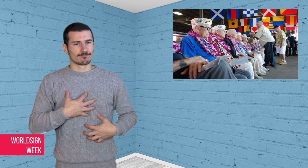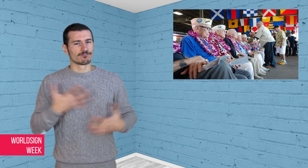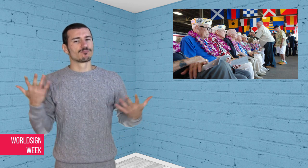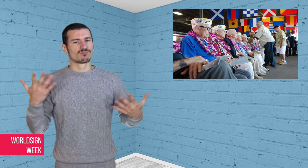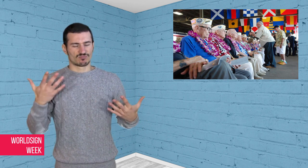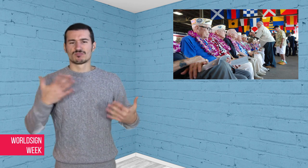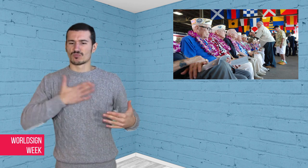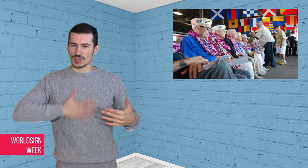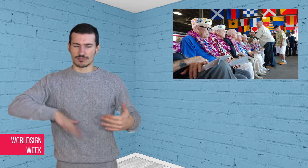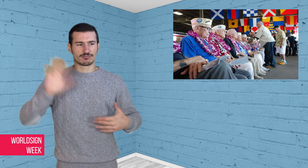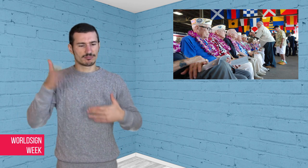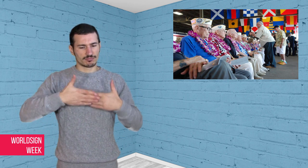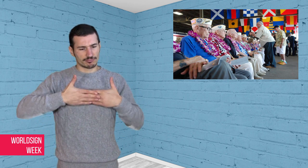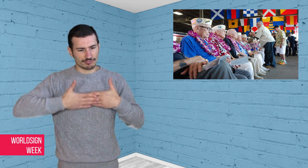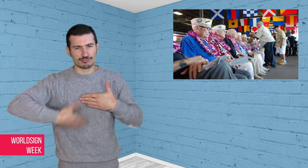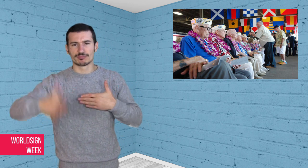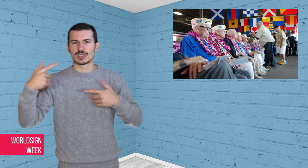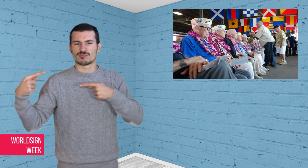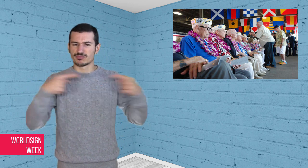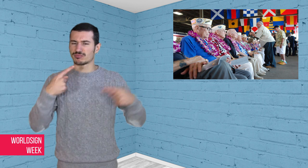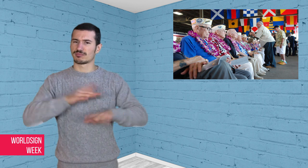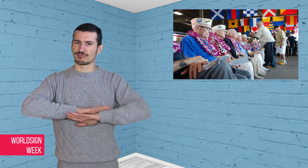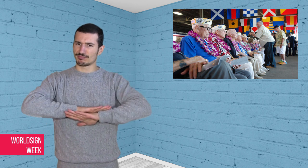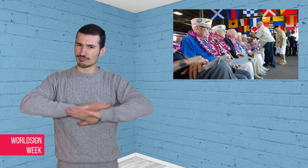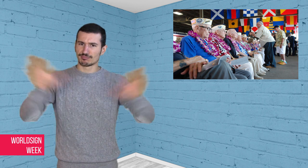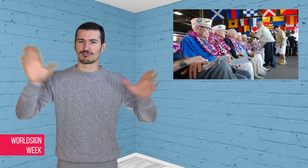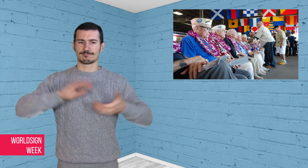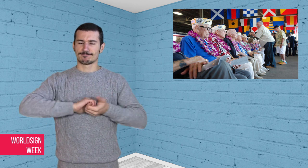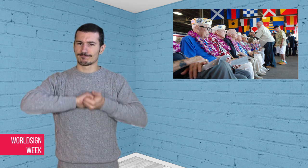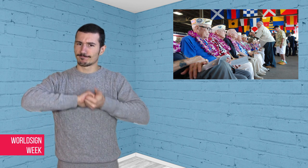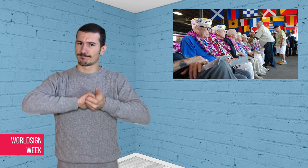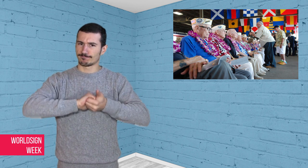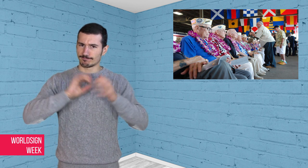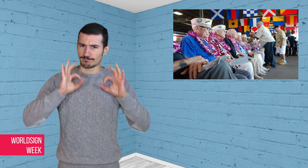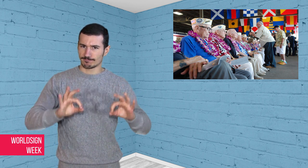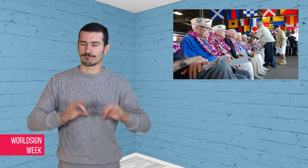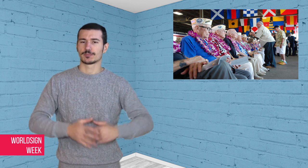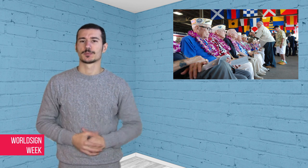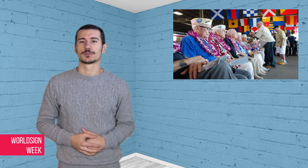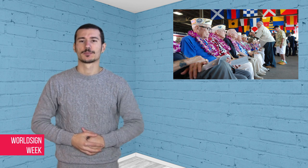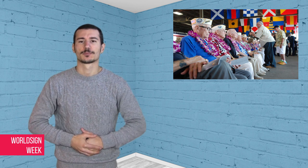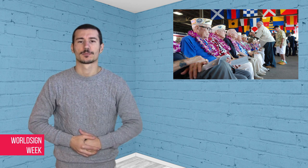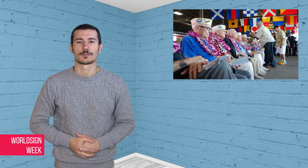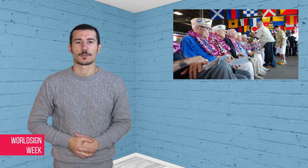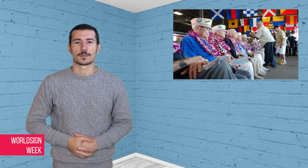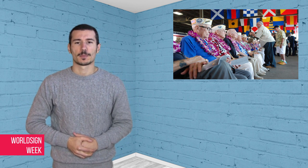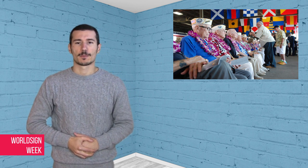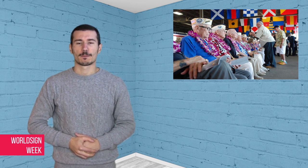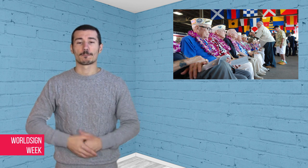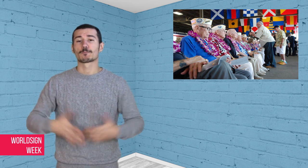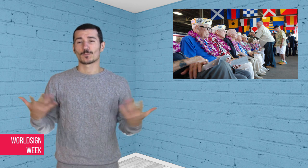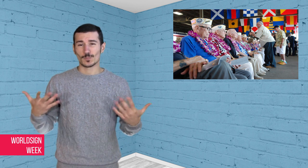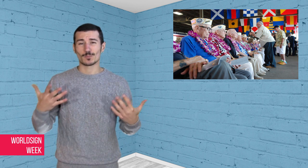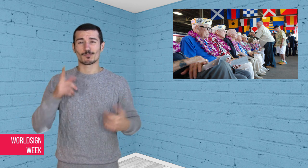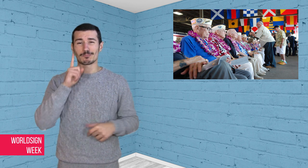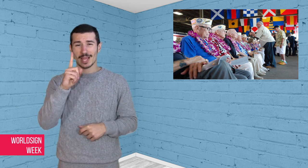Japan was moving on from the past and is interested becoming good allies again.